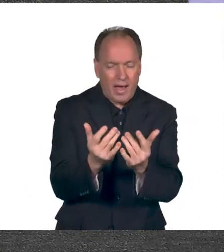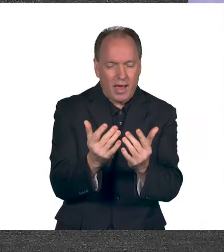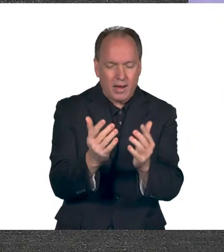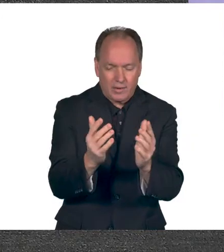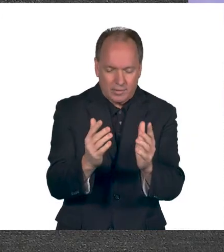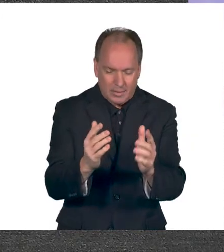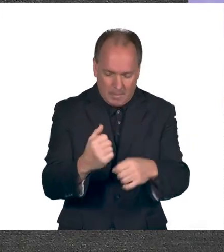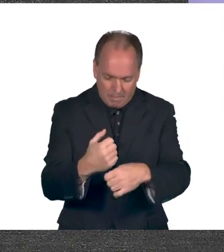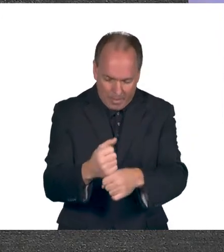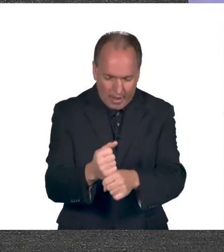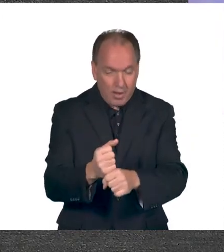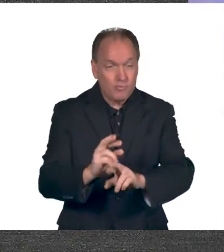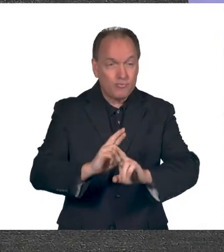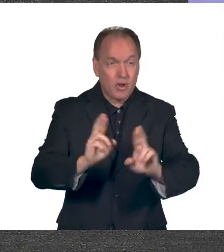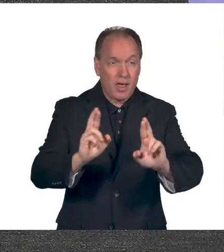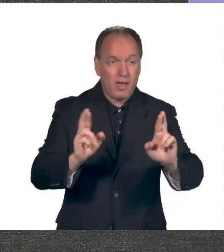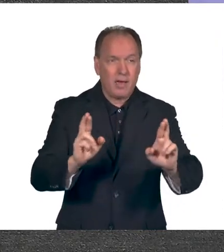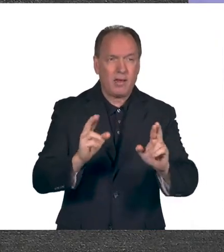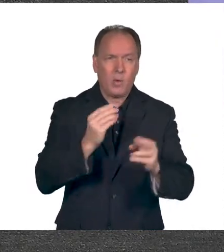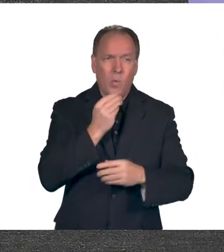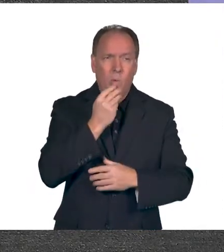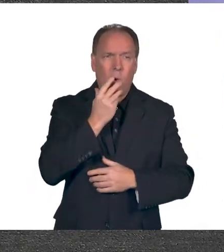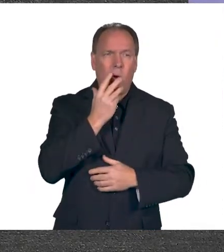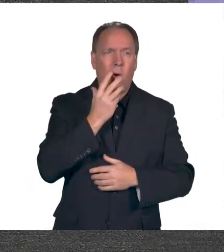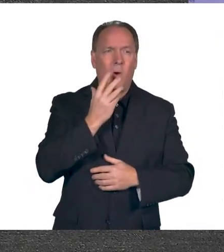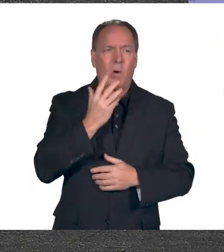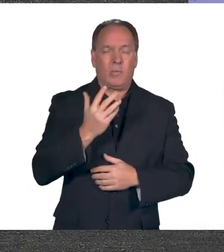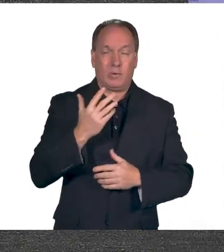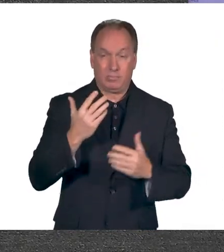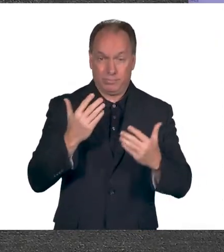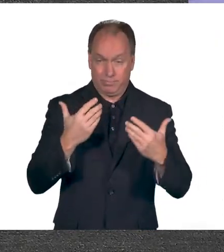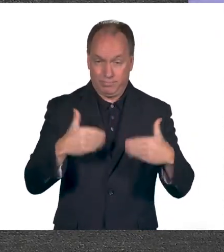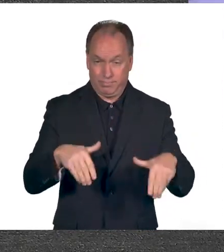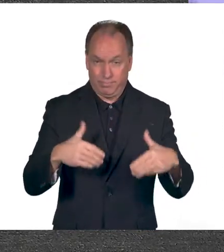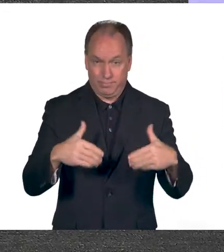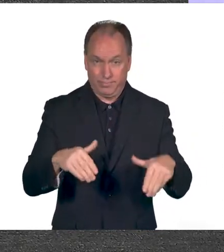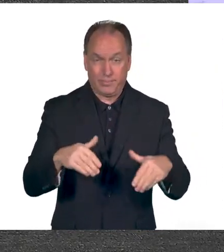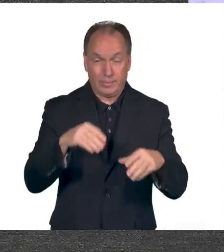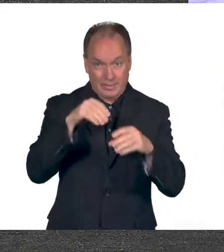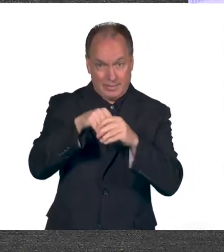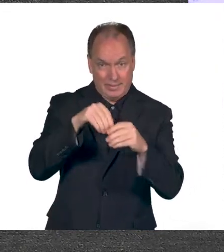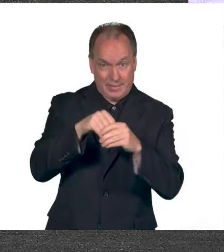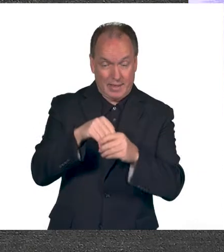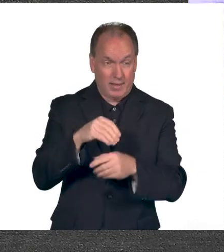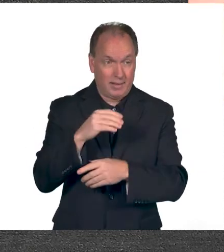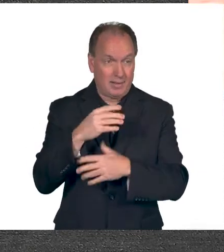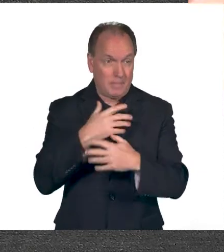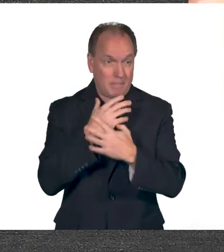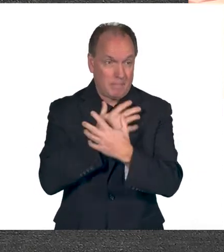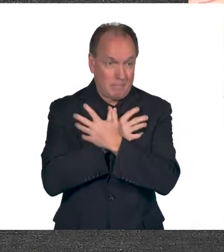with a wee little spark." So he starts to make nice and warm, in the cave,